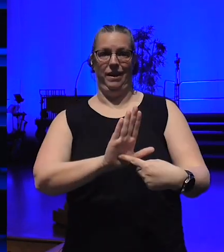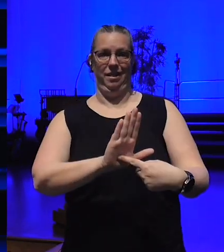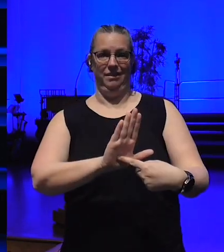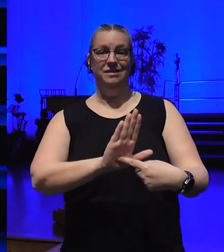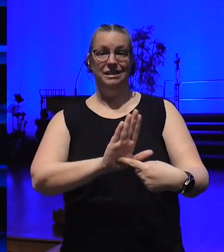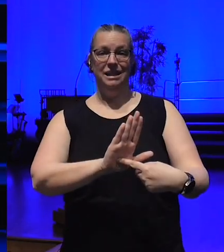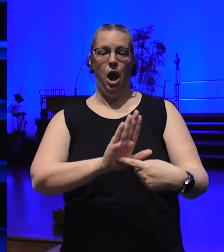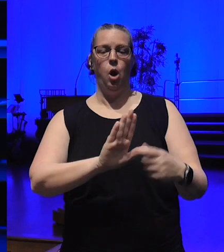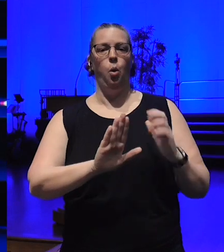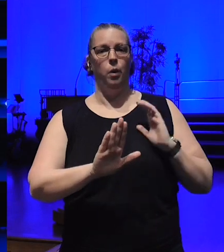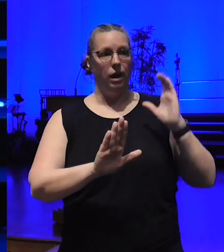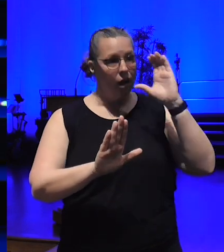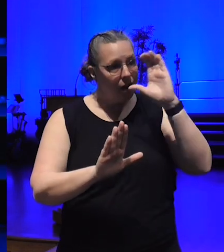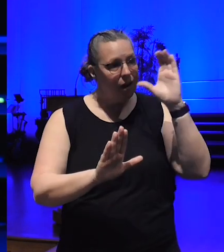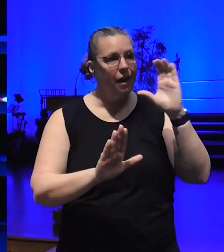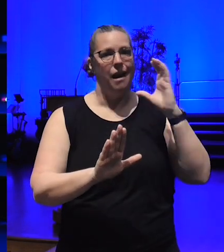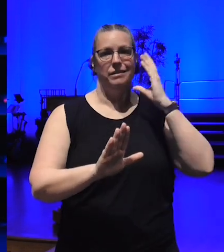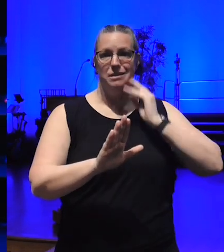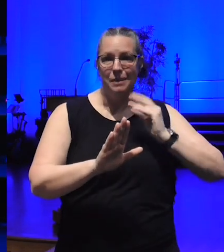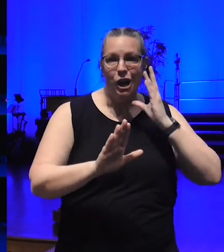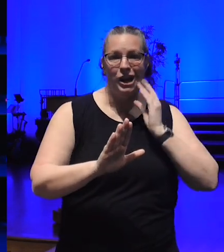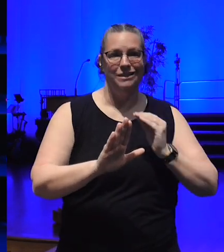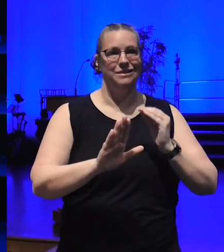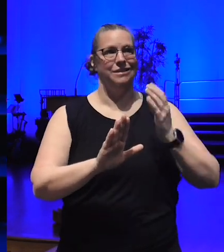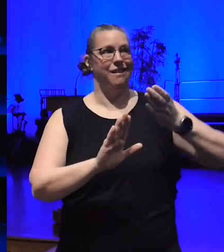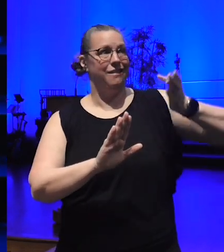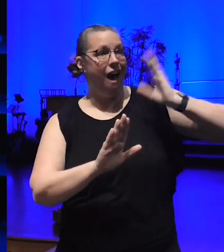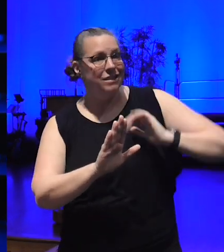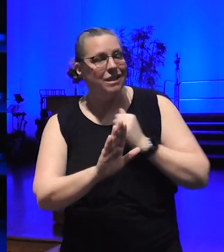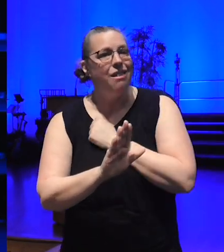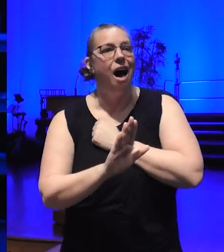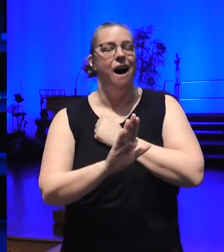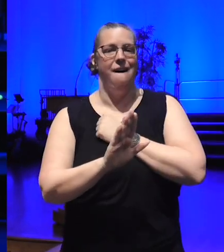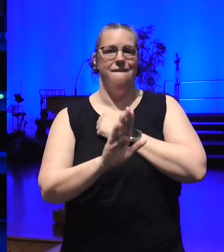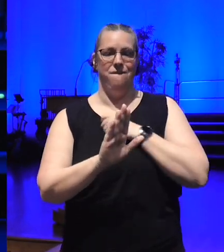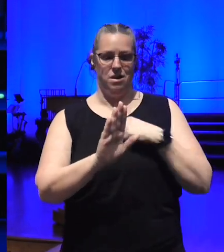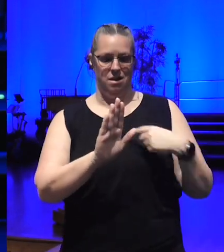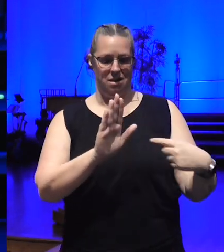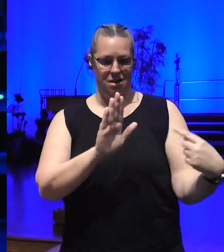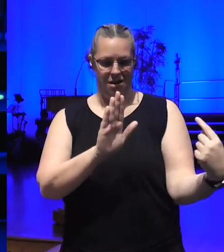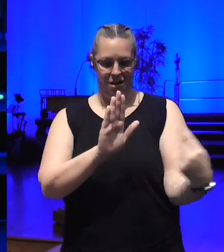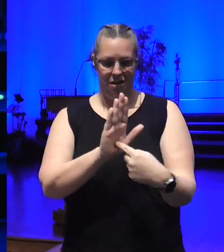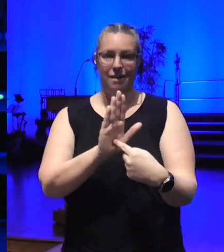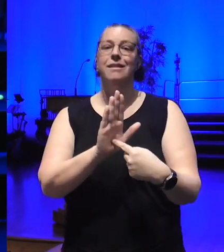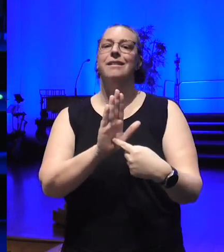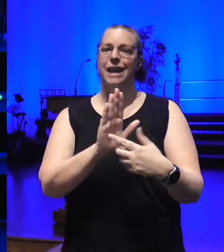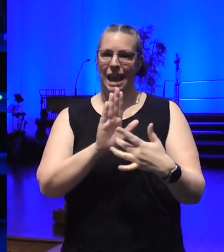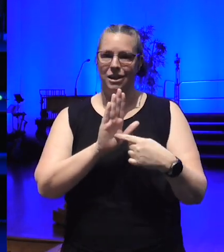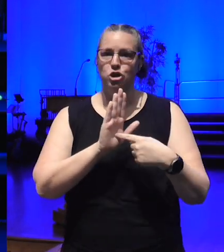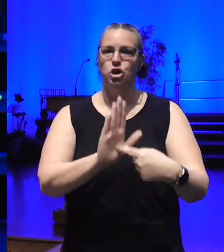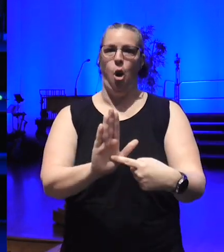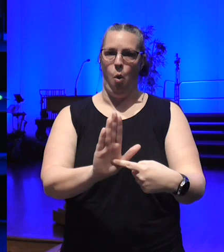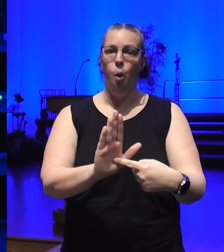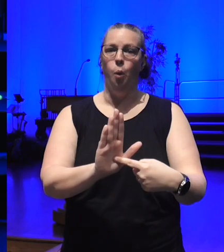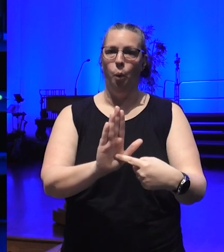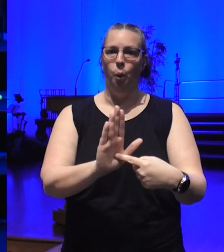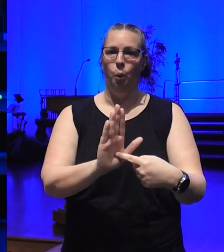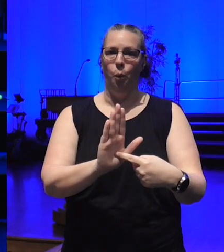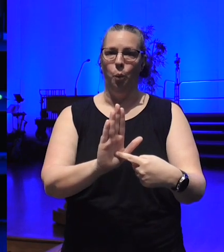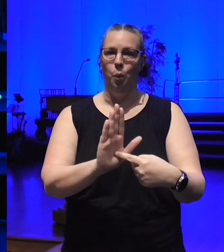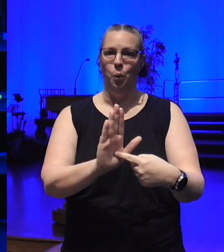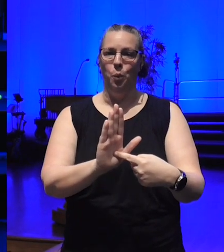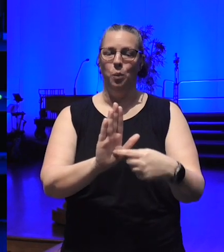experience and express God's love God's love and presence is revealed in a wonderful and awesome